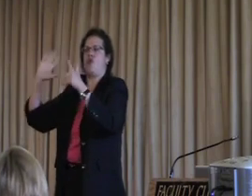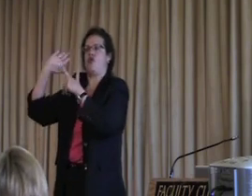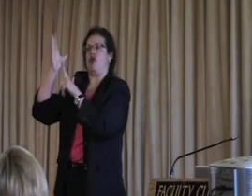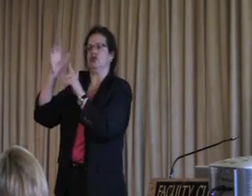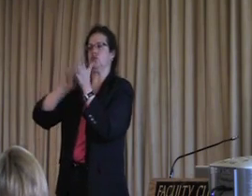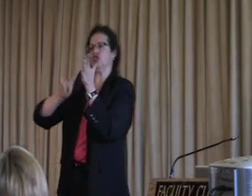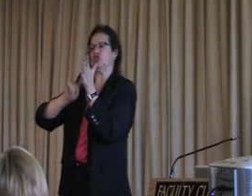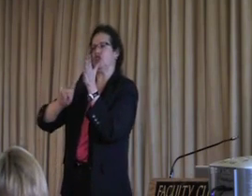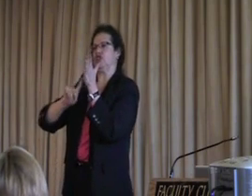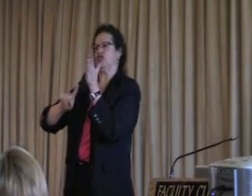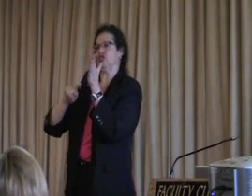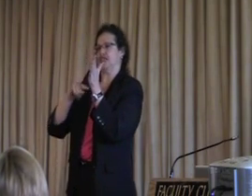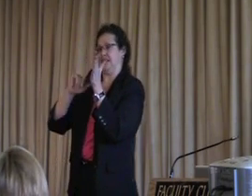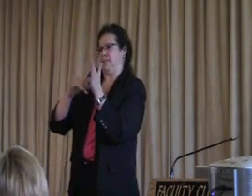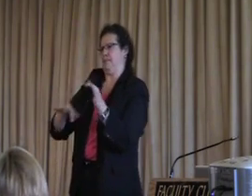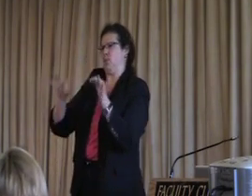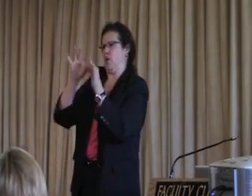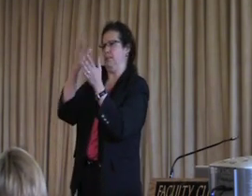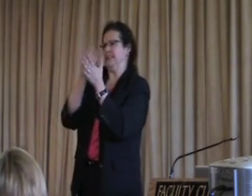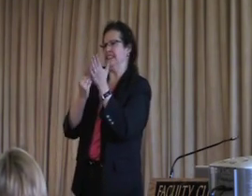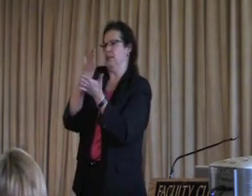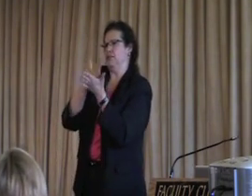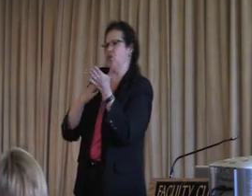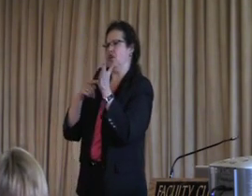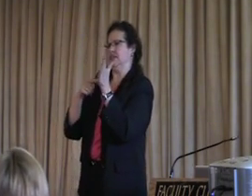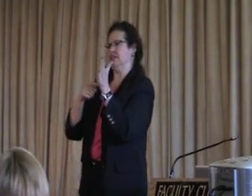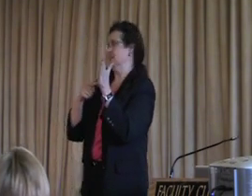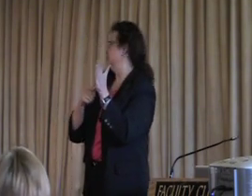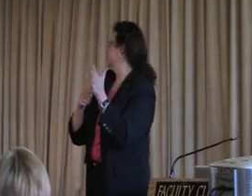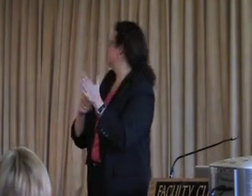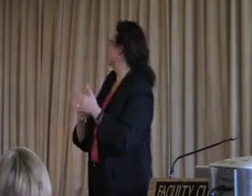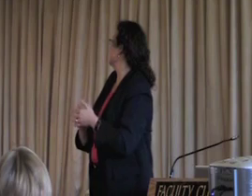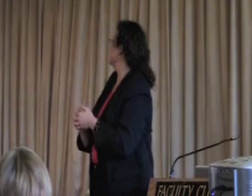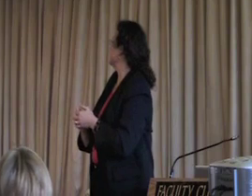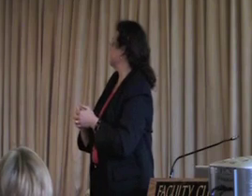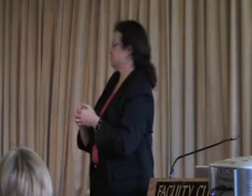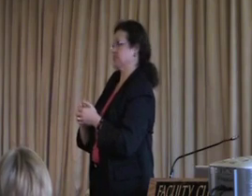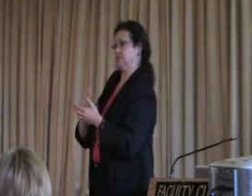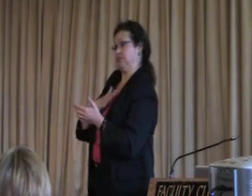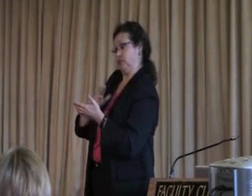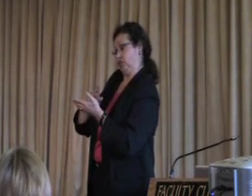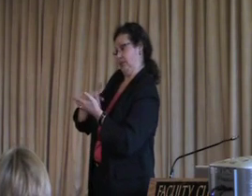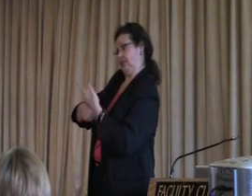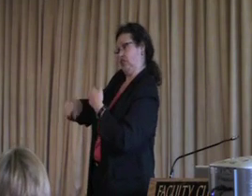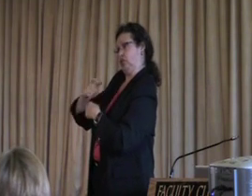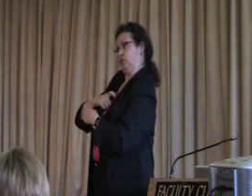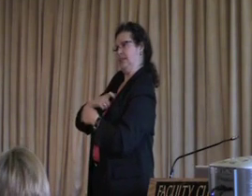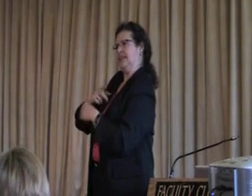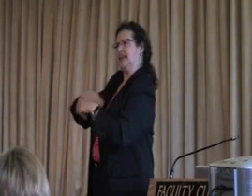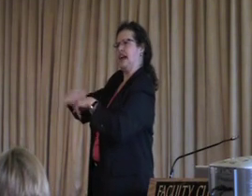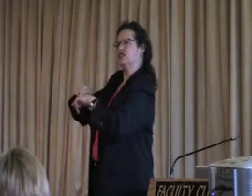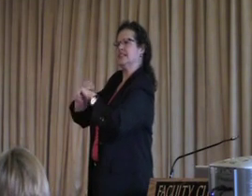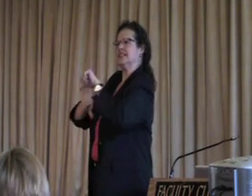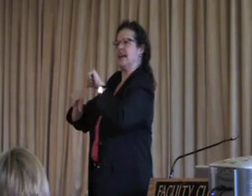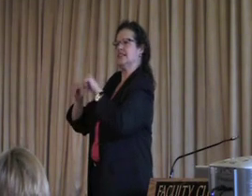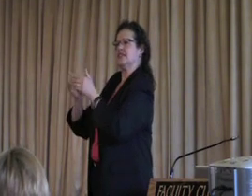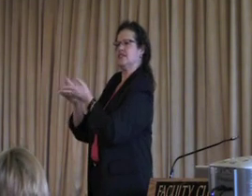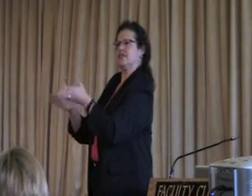open up more research opportunities in looking at our actual culture and community and studying